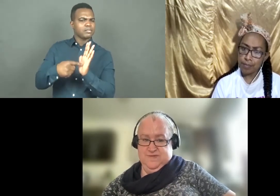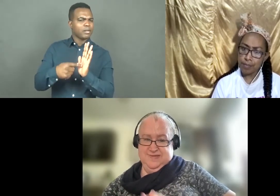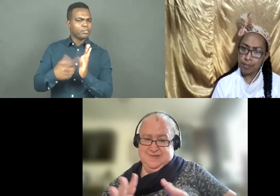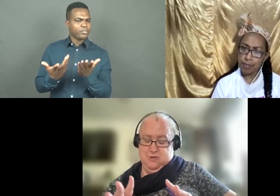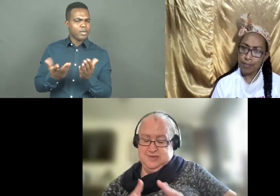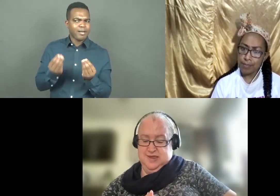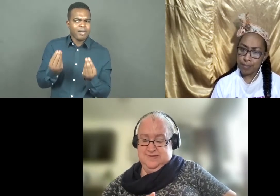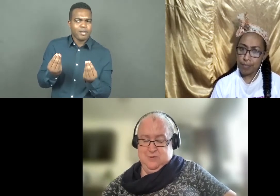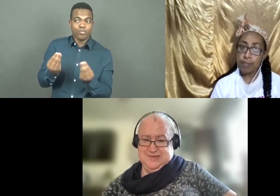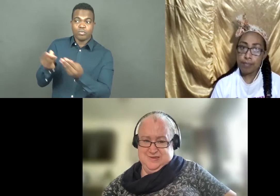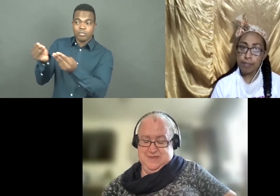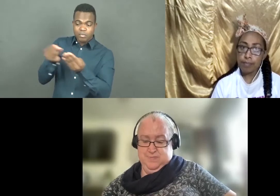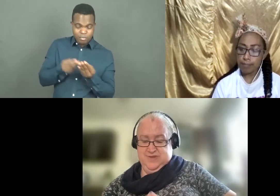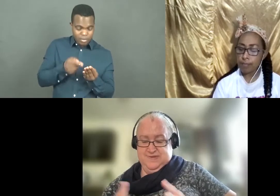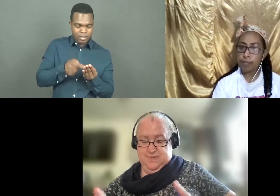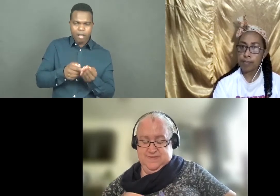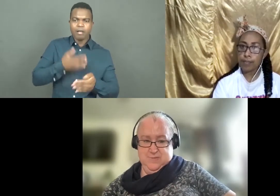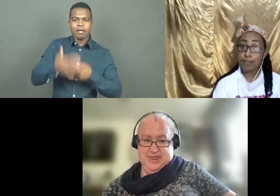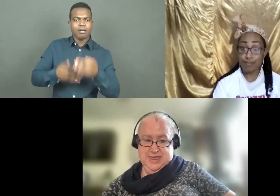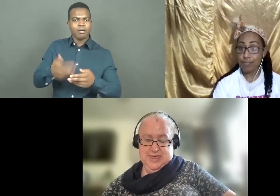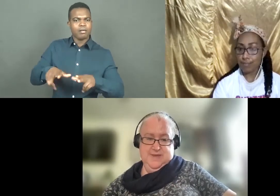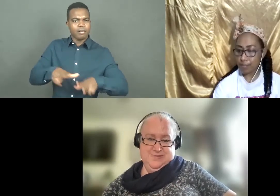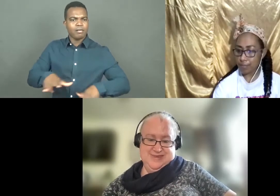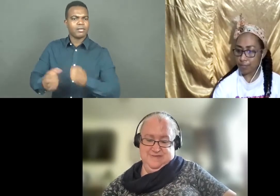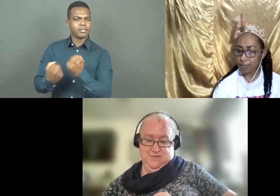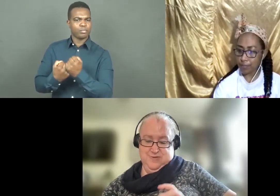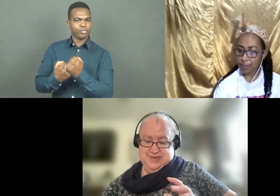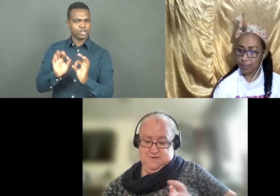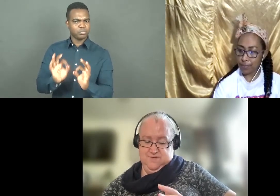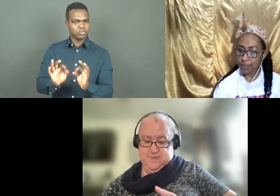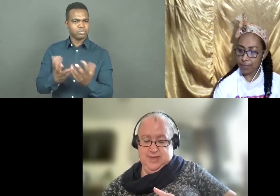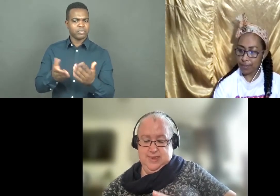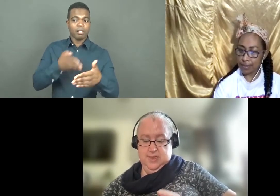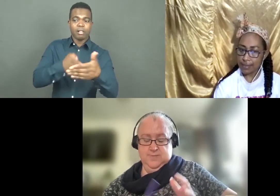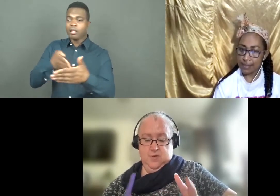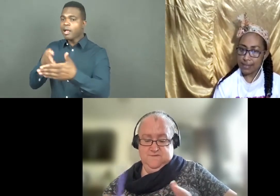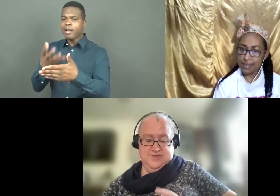that. Sorry to do that, it is just we have so many people to hear from. But over to